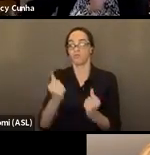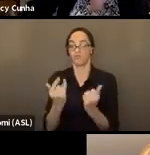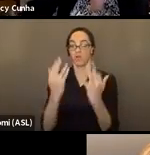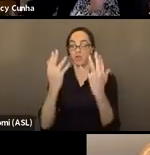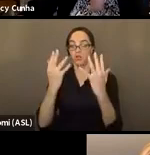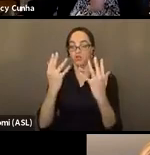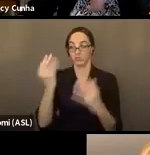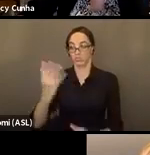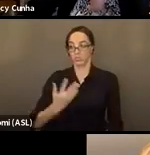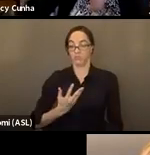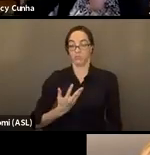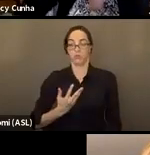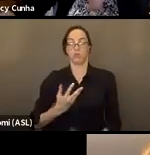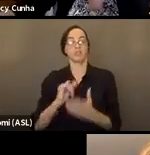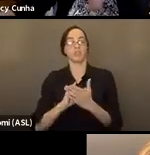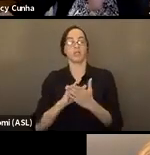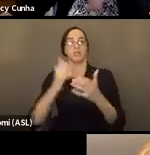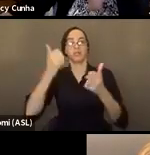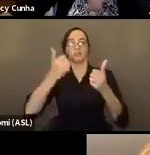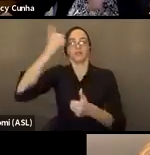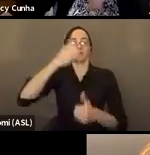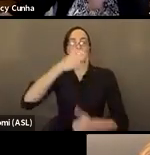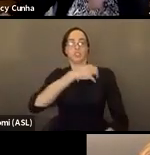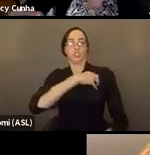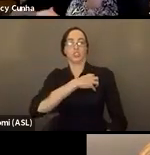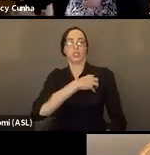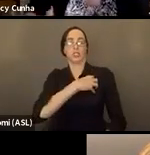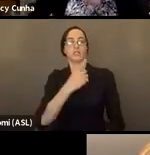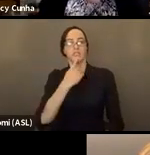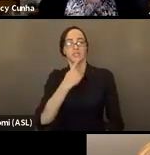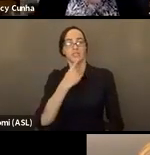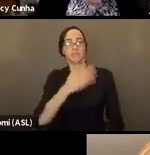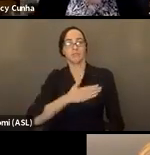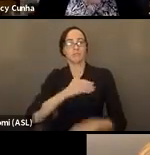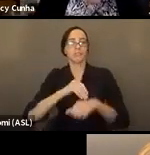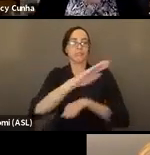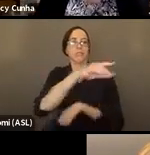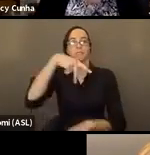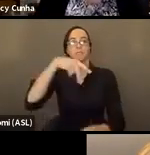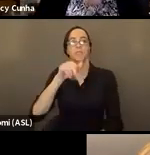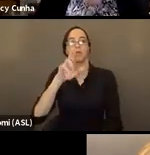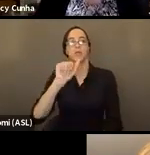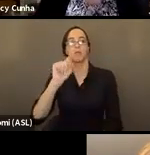to pick up an ihss client who lived in a mandatory evacuation area out in monterrey